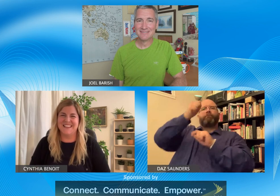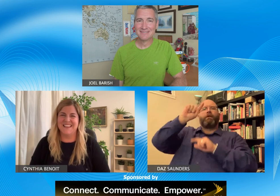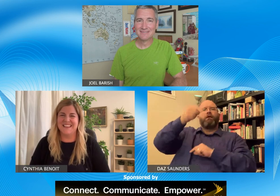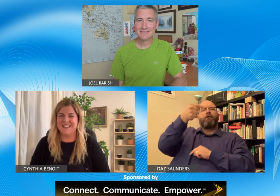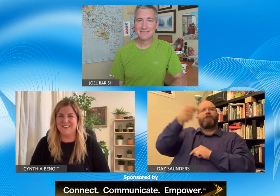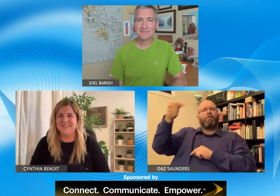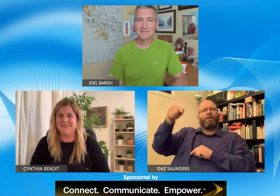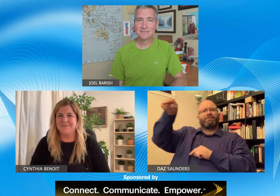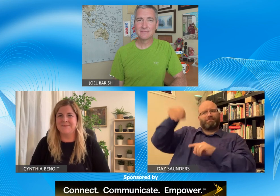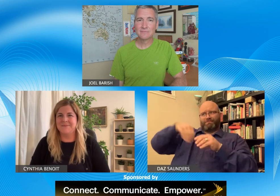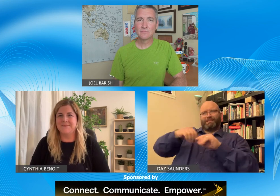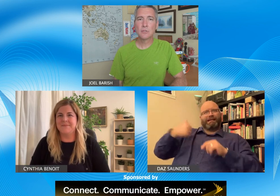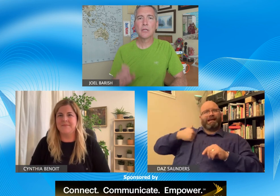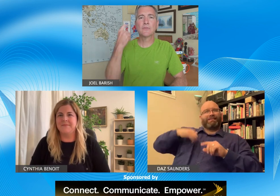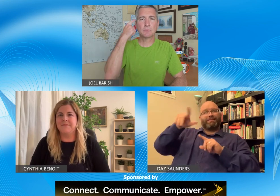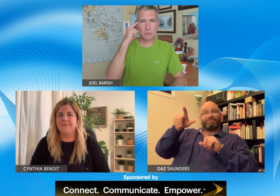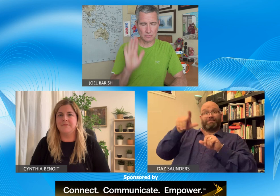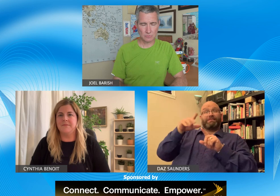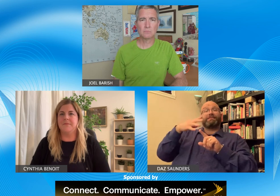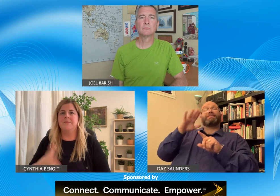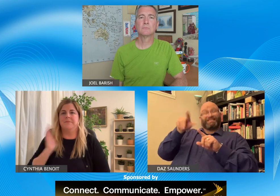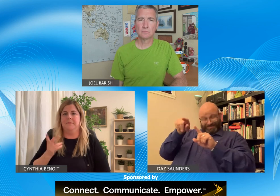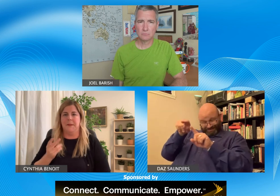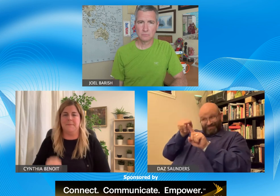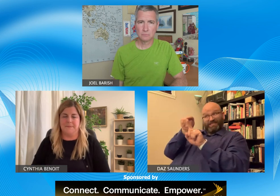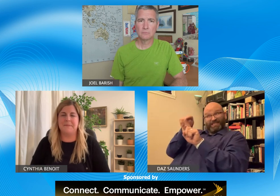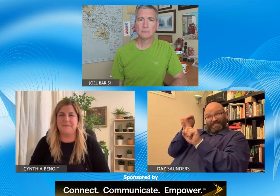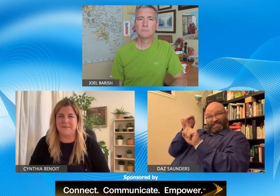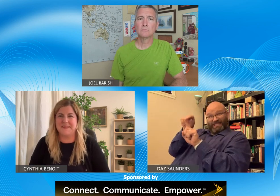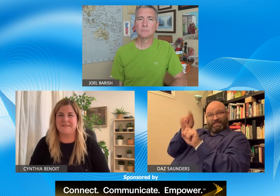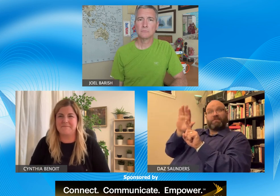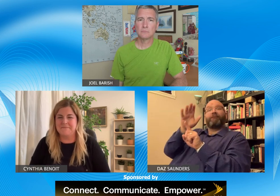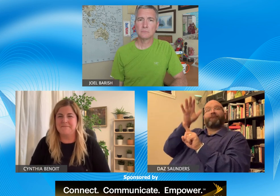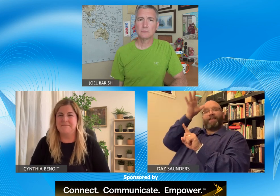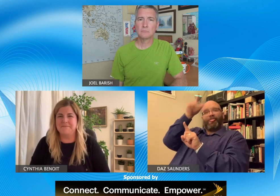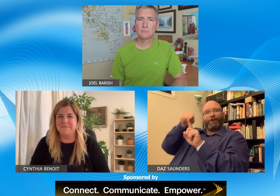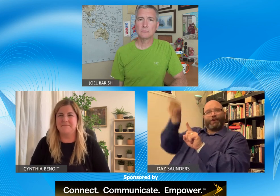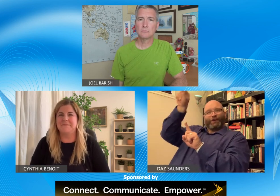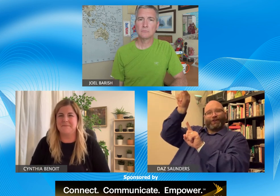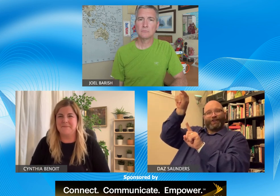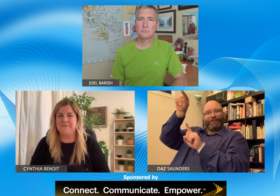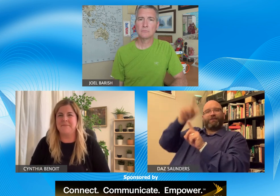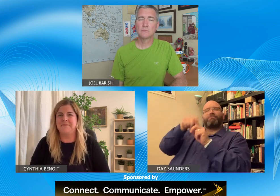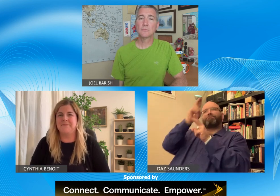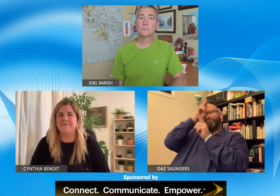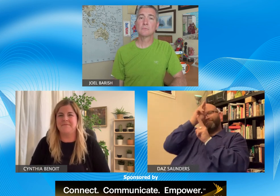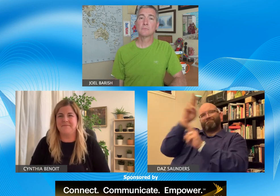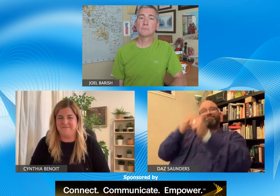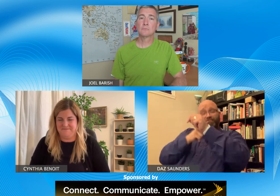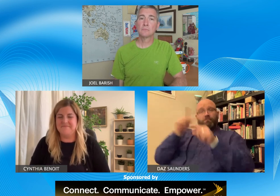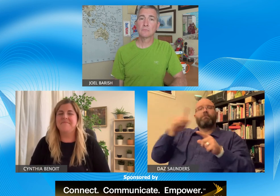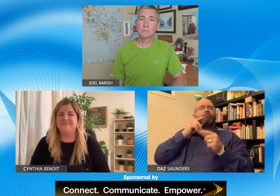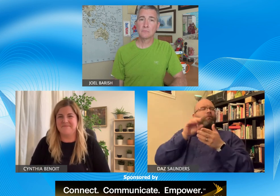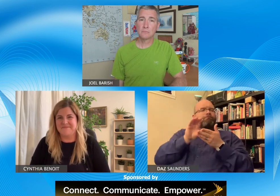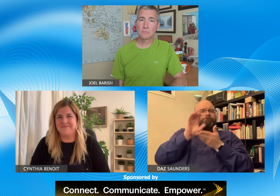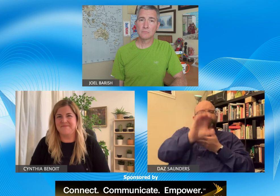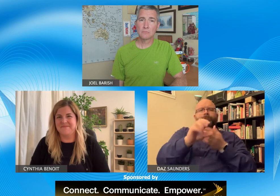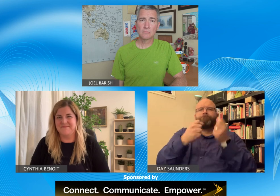He is the father of the current prime minister of Canada. That endowment